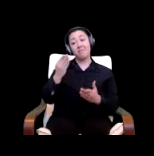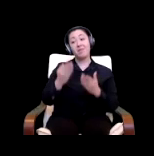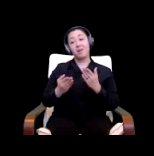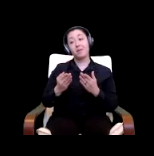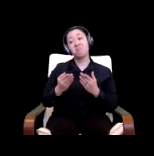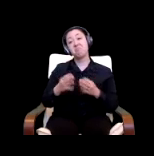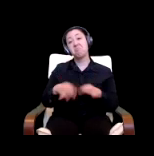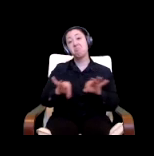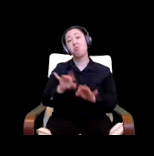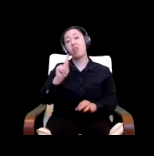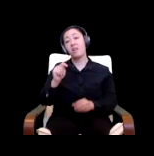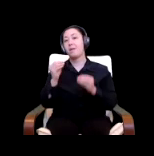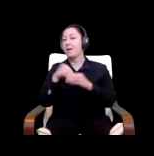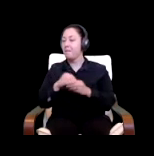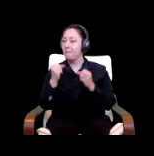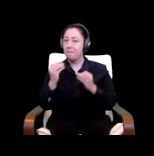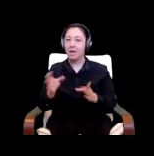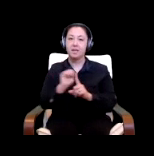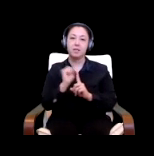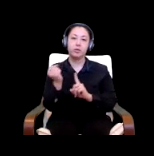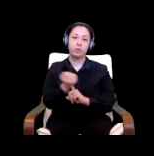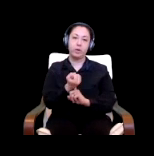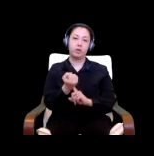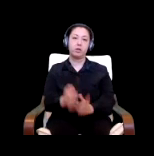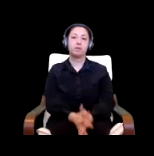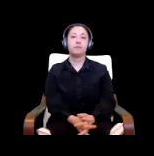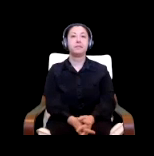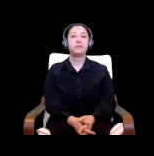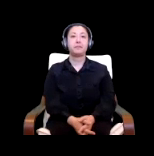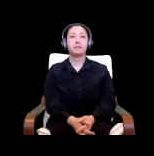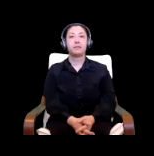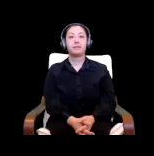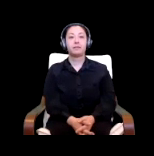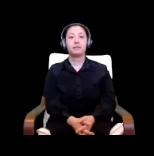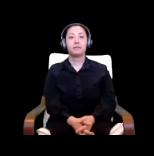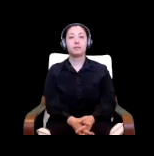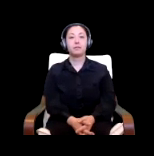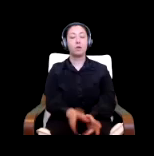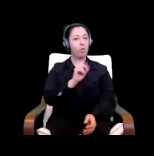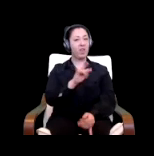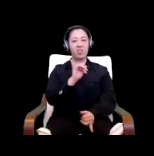situations. Those are all the questions right now.